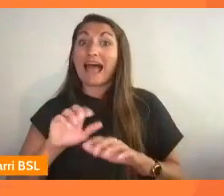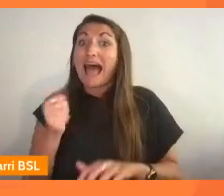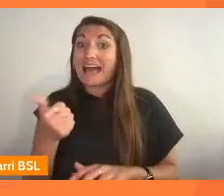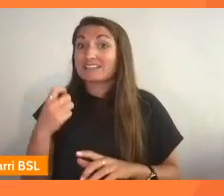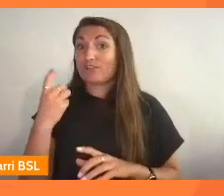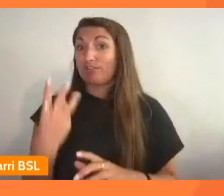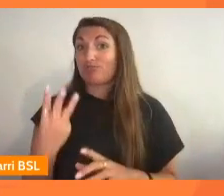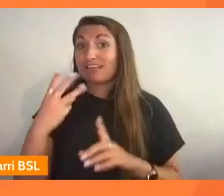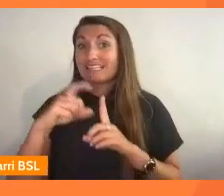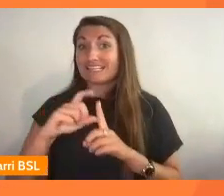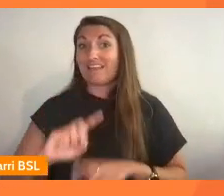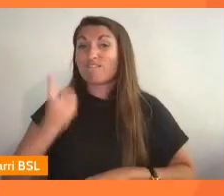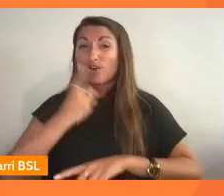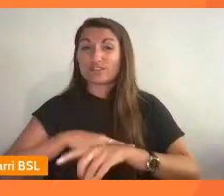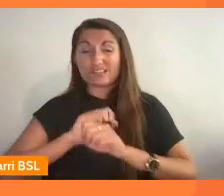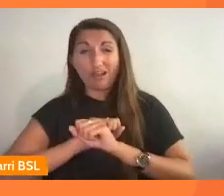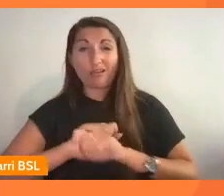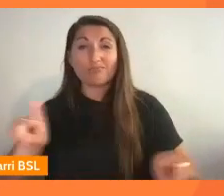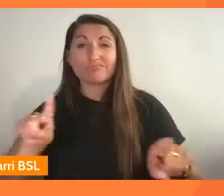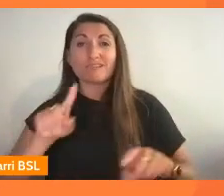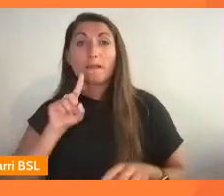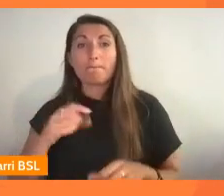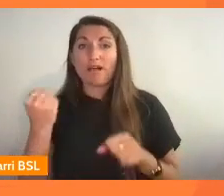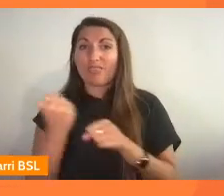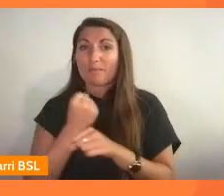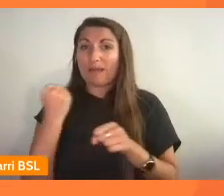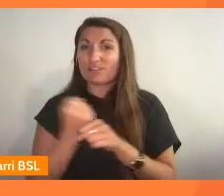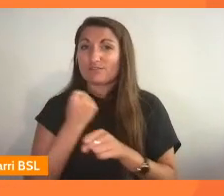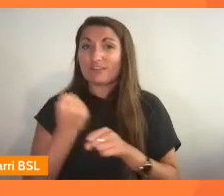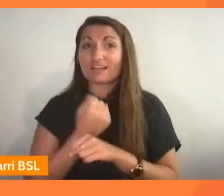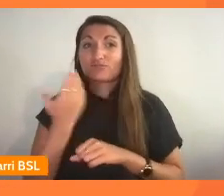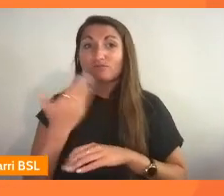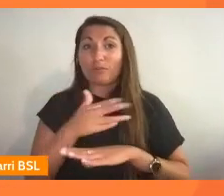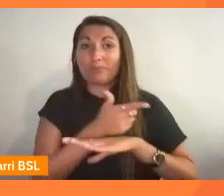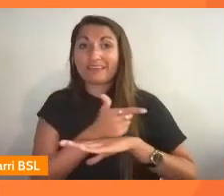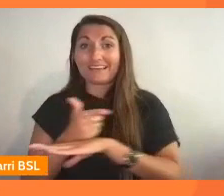actually the manufacturers for the cameras were saying,' This is how it must be used.